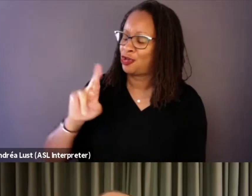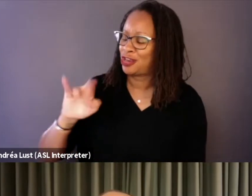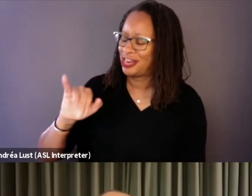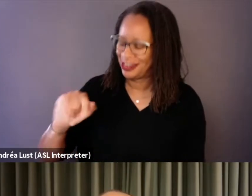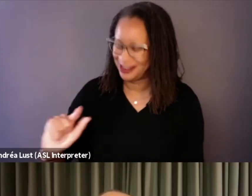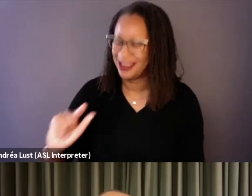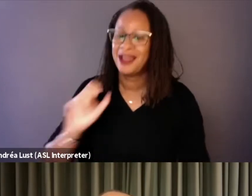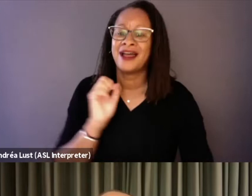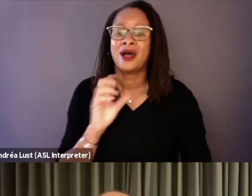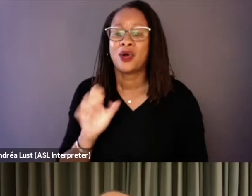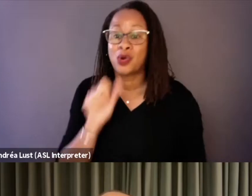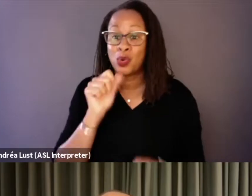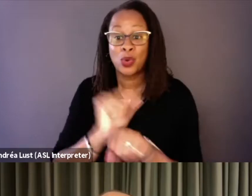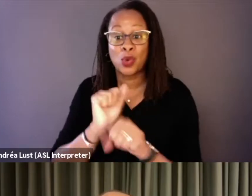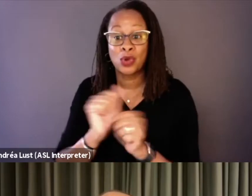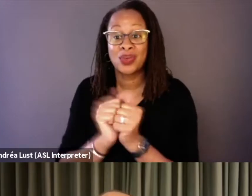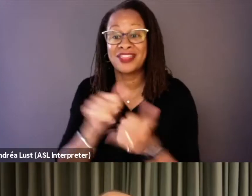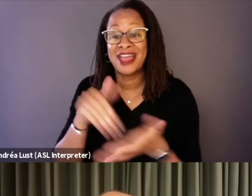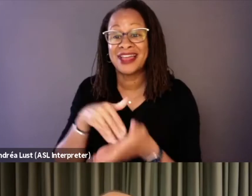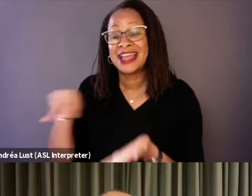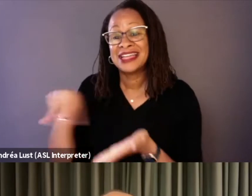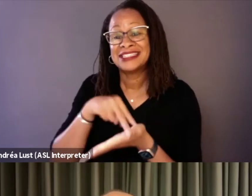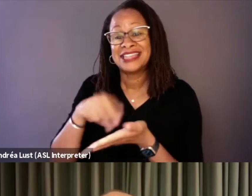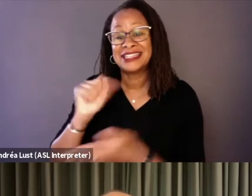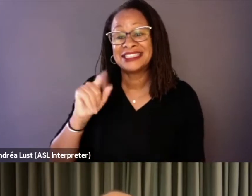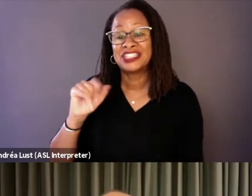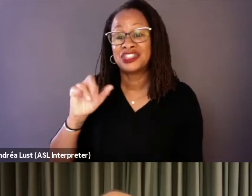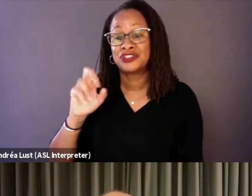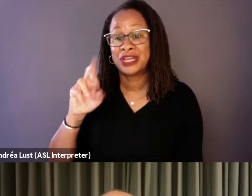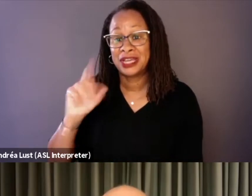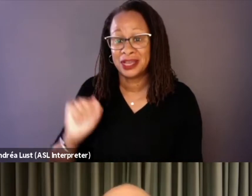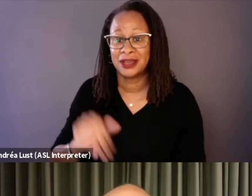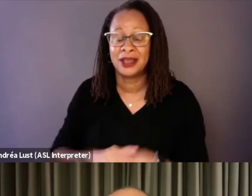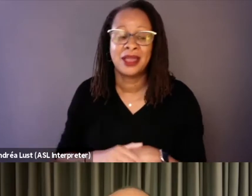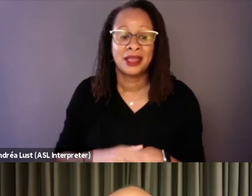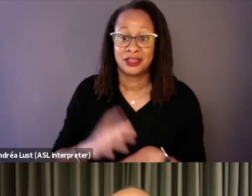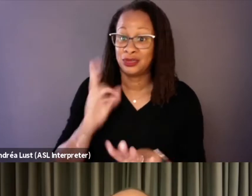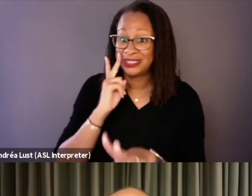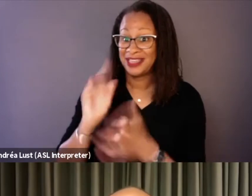You see Keith Haring, regardless of what it is, and you're like, that's Keith Haring.